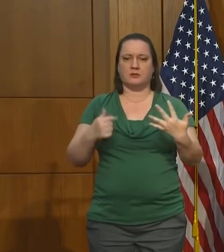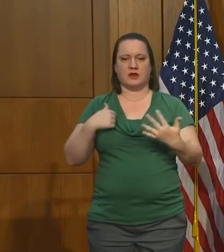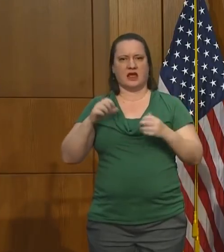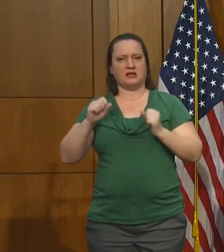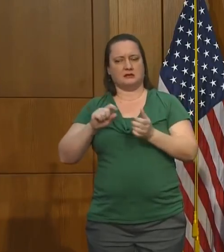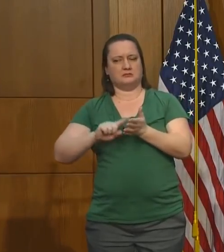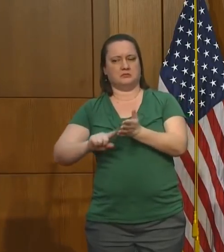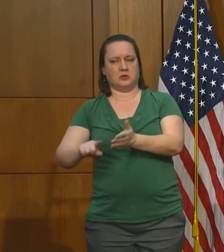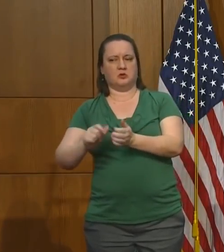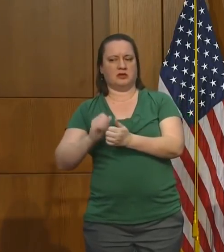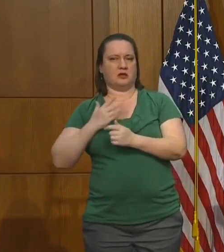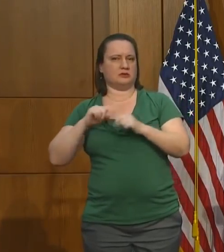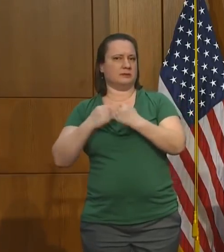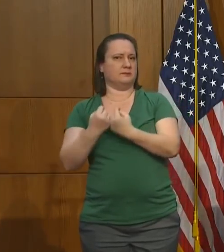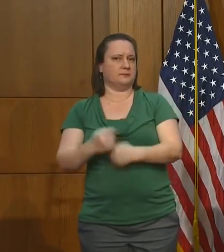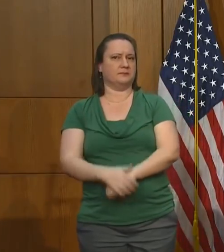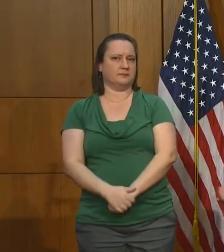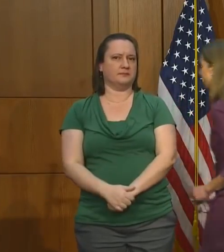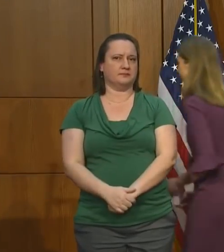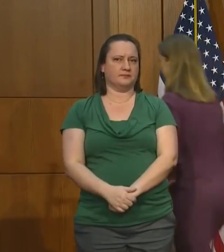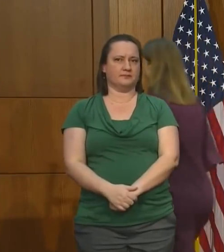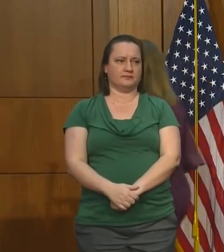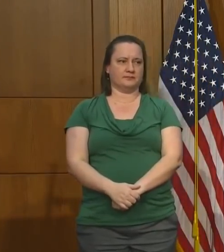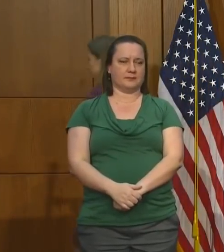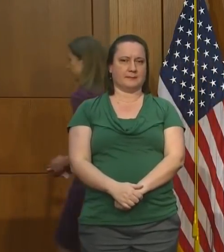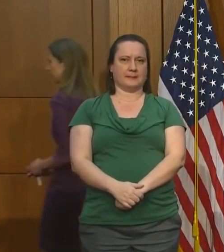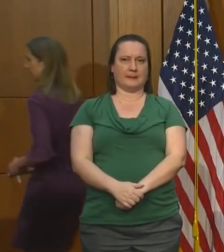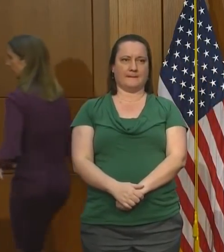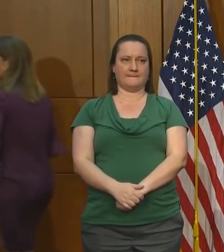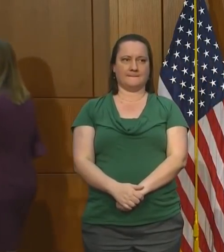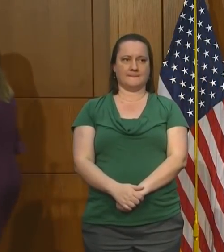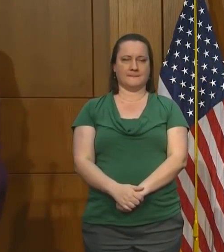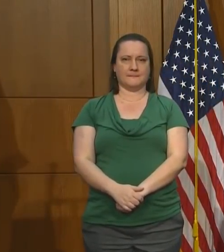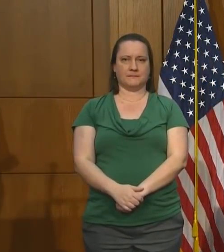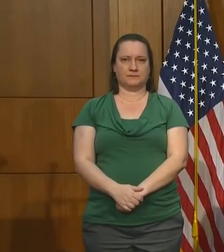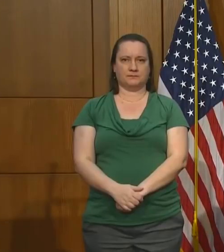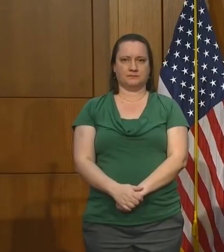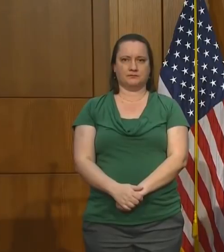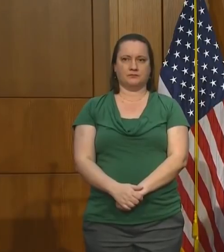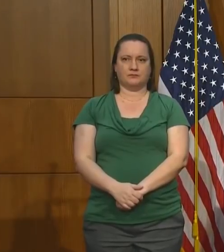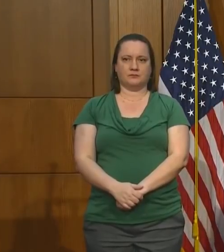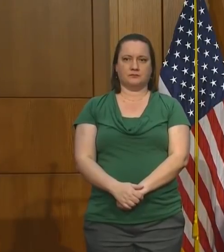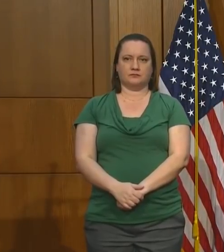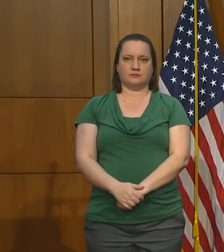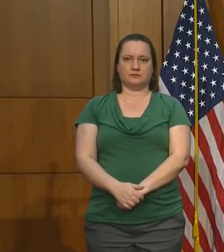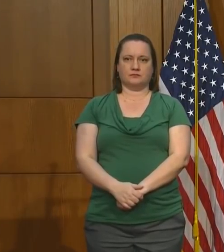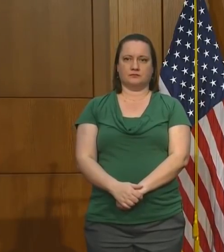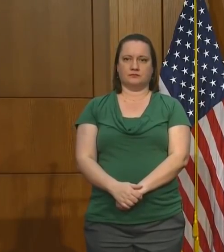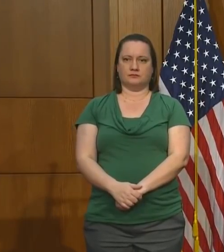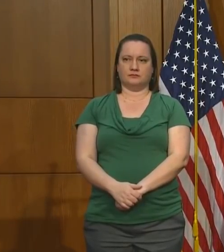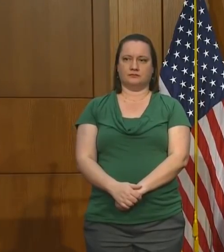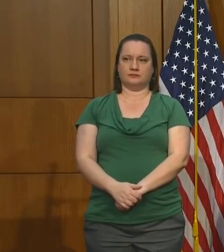IF AN INDIVIDUAL HAD- DIABETES OR HIGH BLOOD PRESSURE- BUT I CAN LOOK INTO THAT WITH THE-